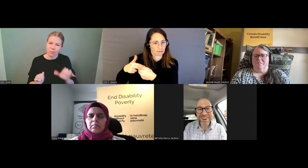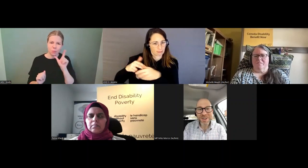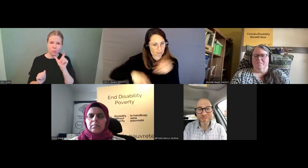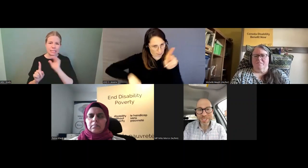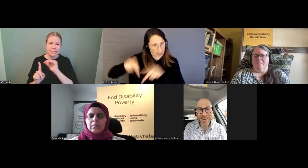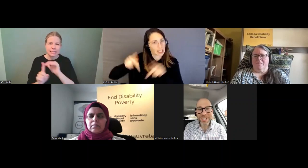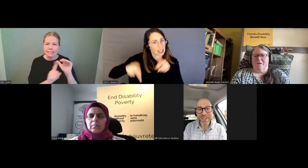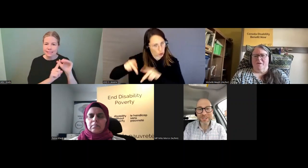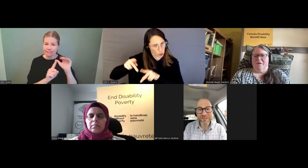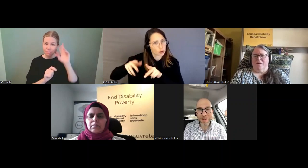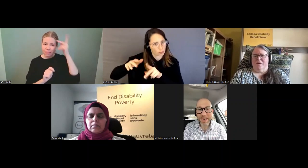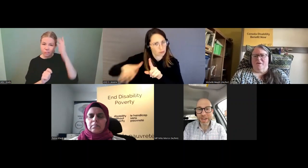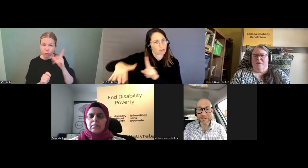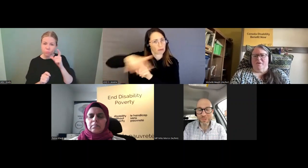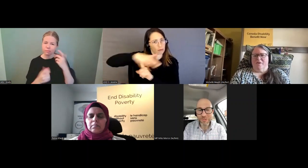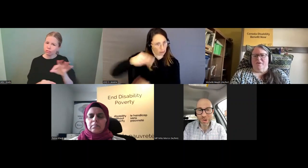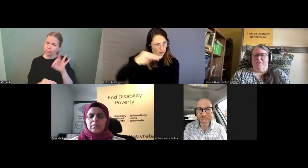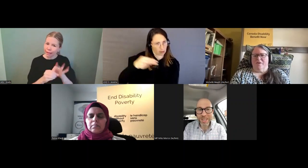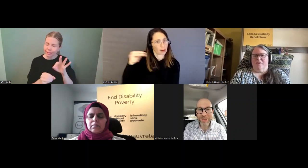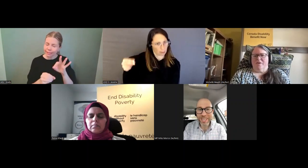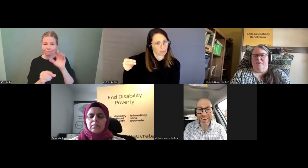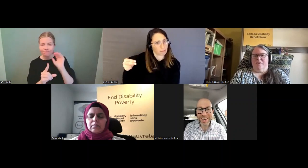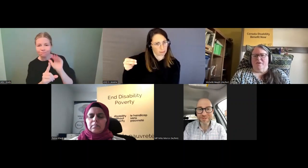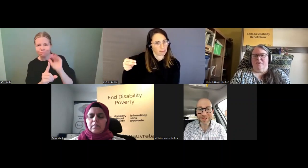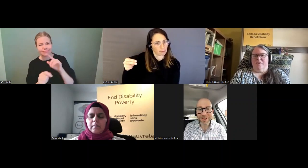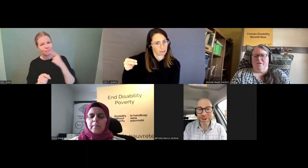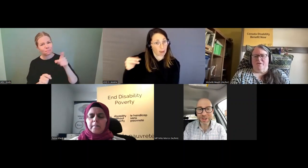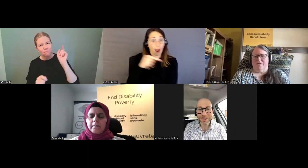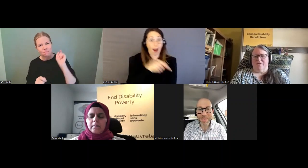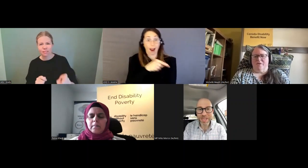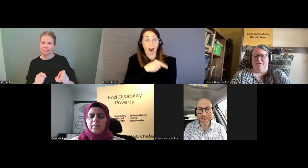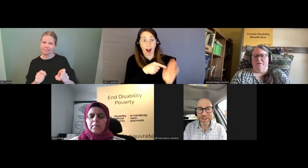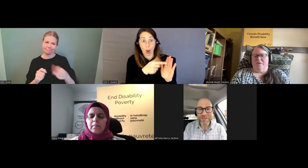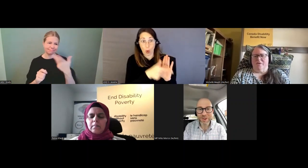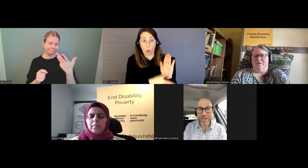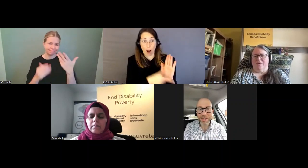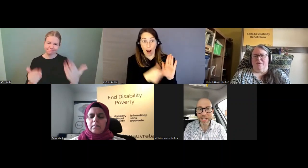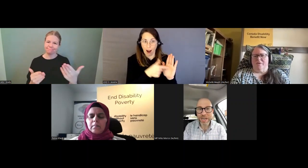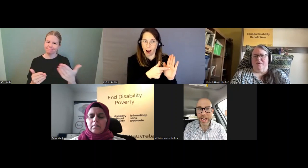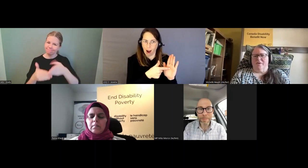MICHELLE, RABIA, REALLY, REALLY KIND OF YOU TO INCLUDE ME IN THIS CONVERSATION AND I'M